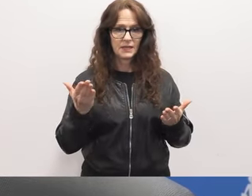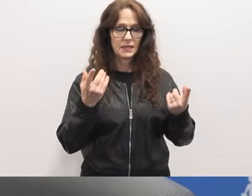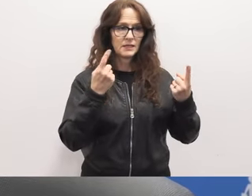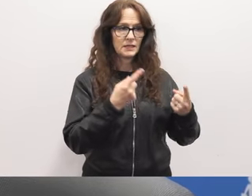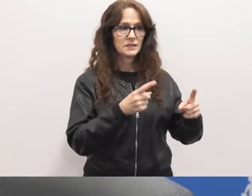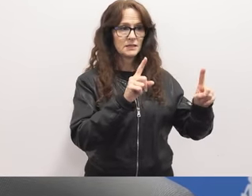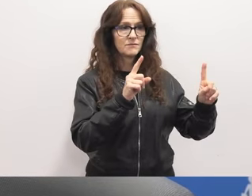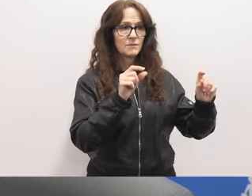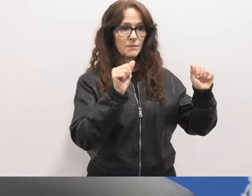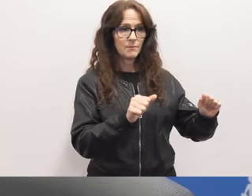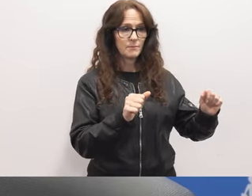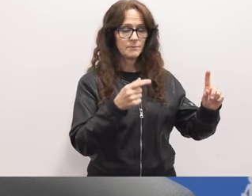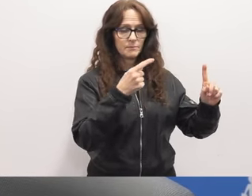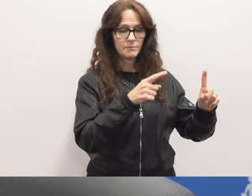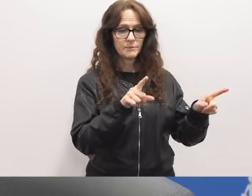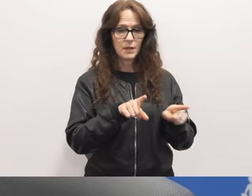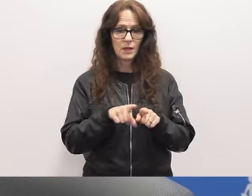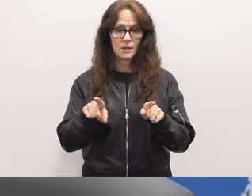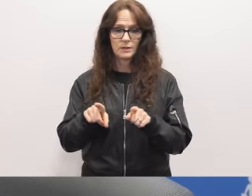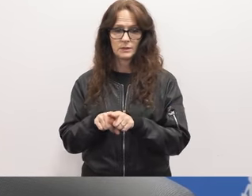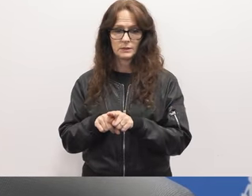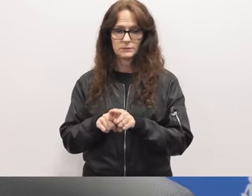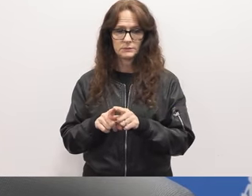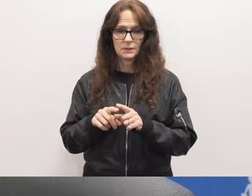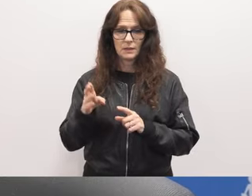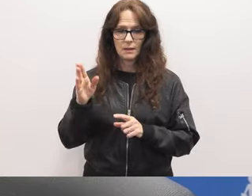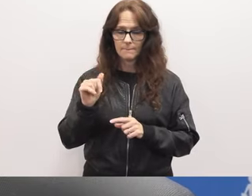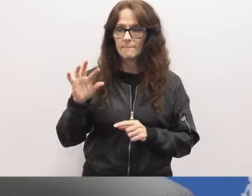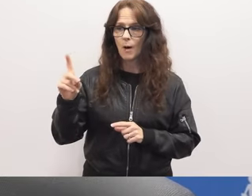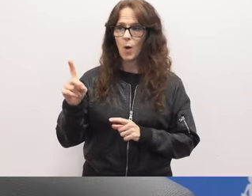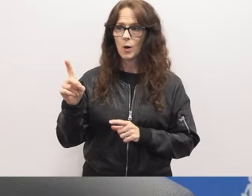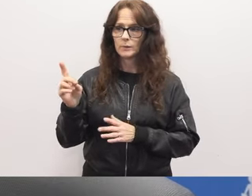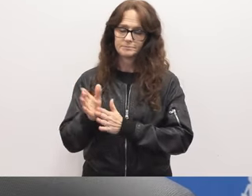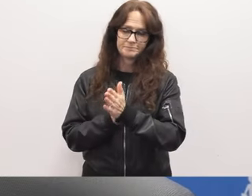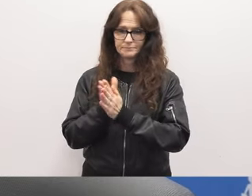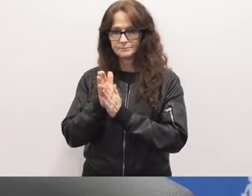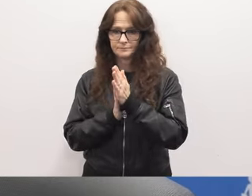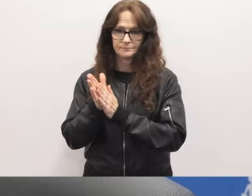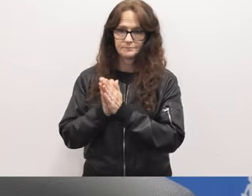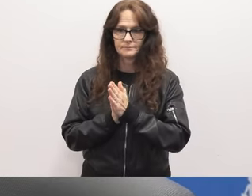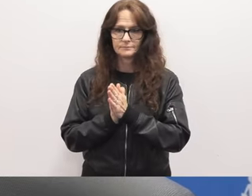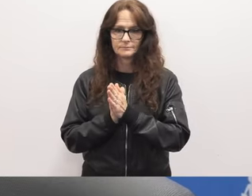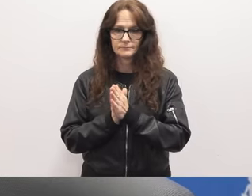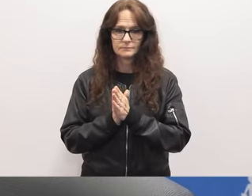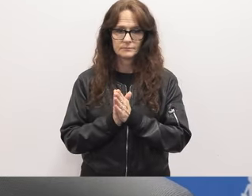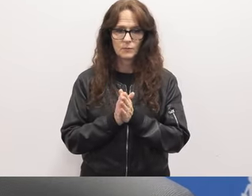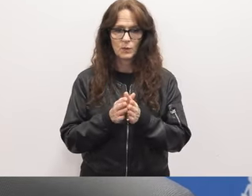but also wanting to be bold. And if I'm thinking about it without having the context,